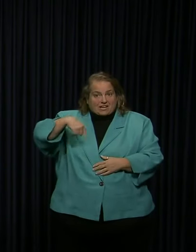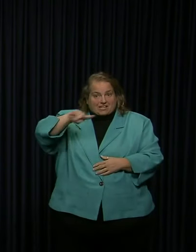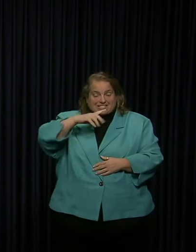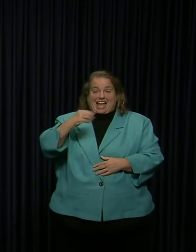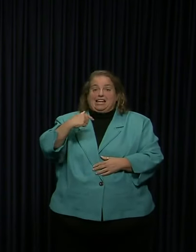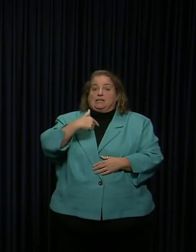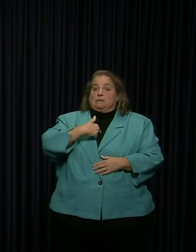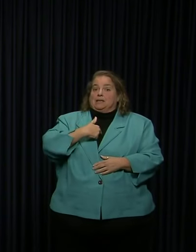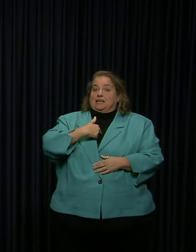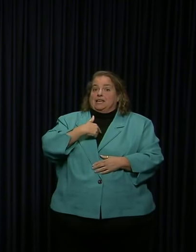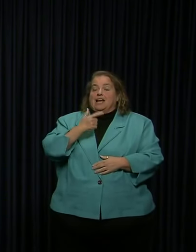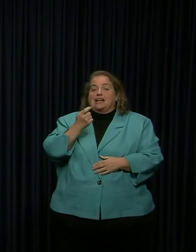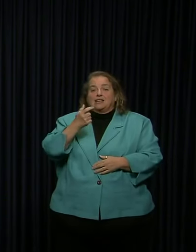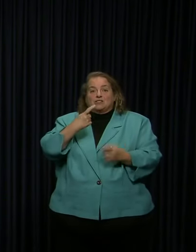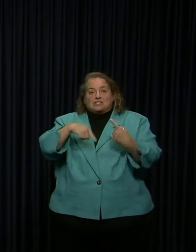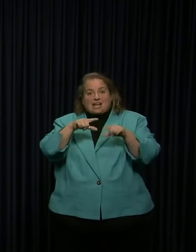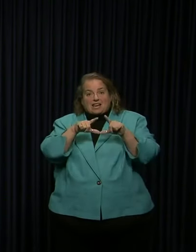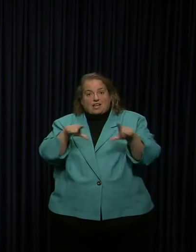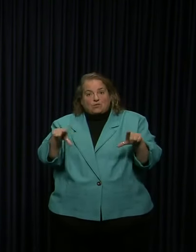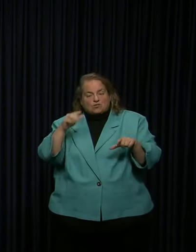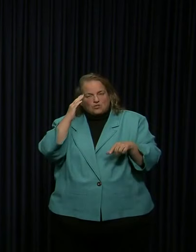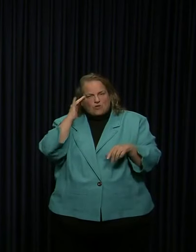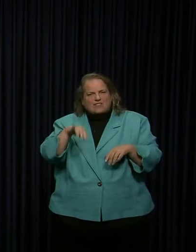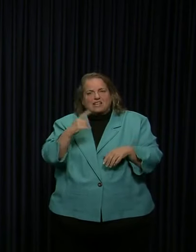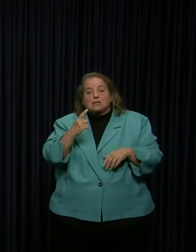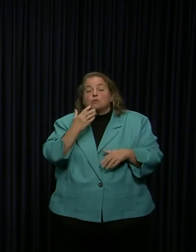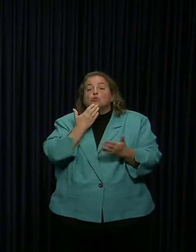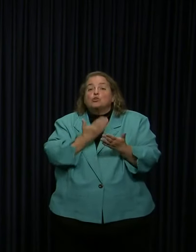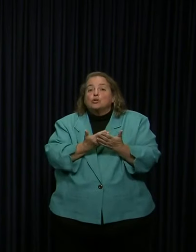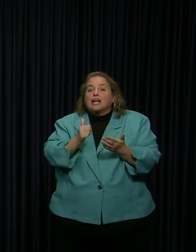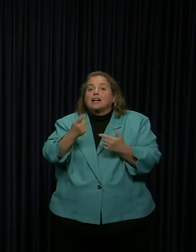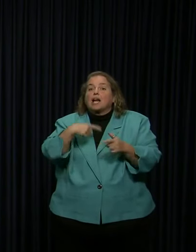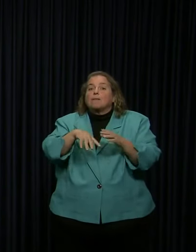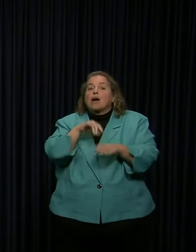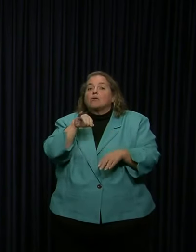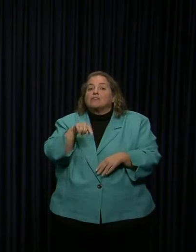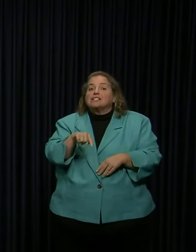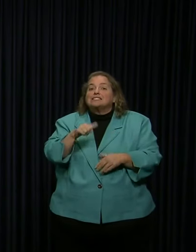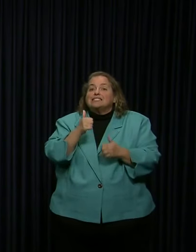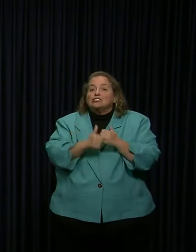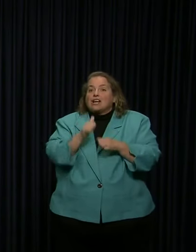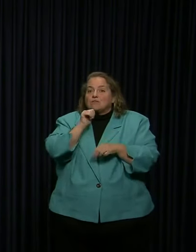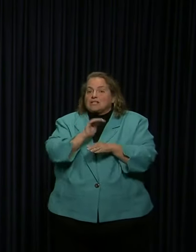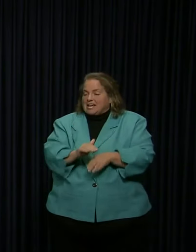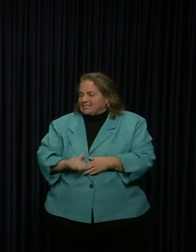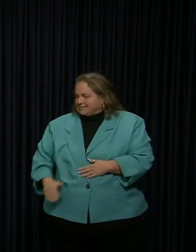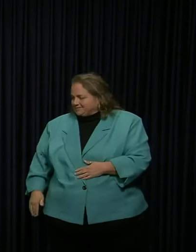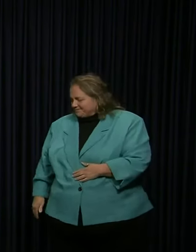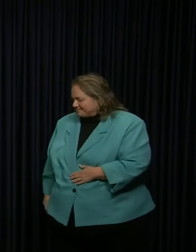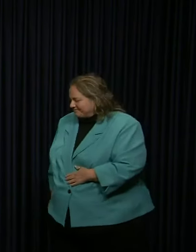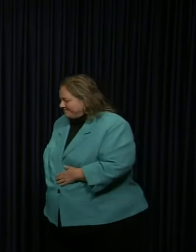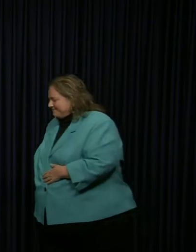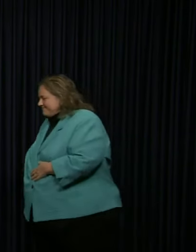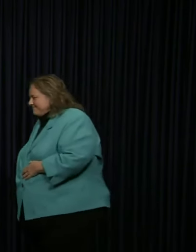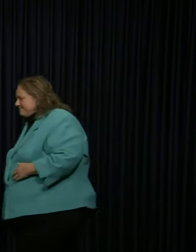ALL RIGHT. LET'S TALK JUST A LITTLE BIT ABOUT WHERE WE ARE. KENTUCKY, YOU ARE FLATTENING THE